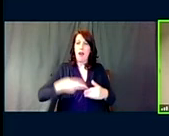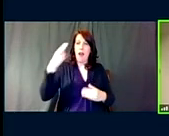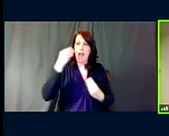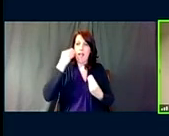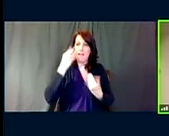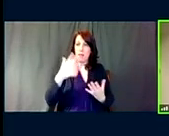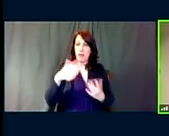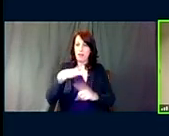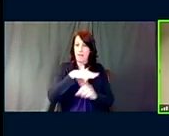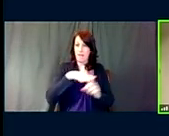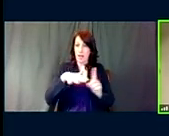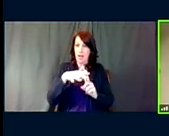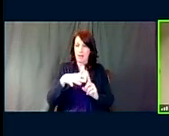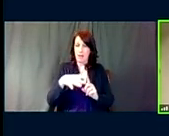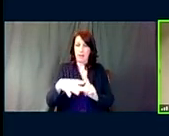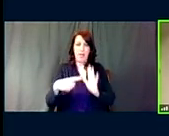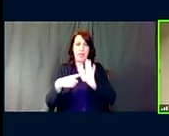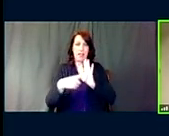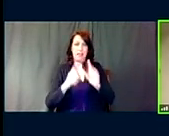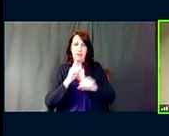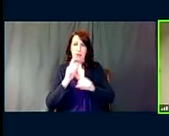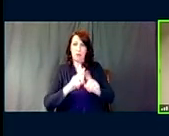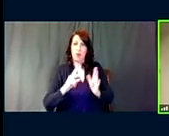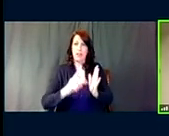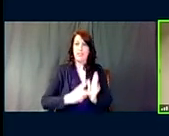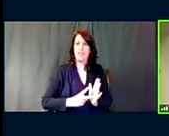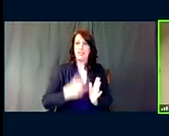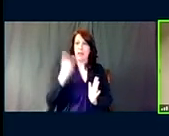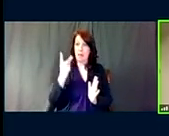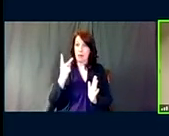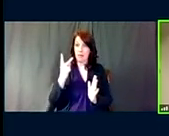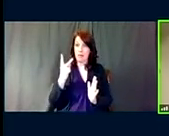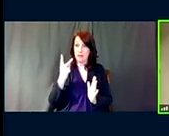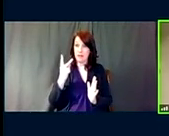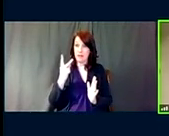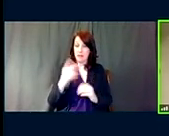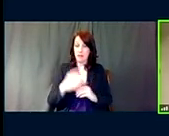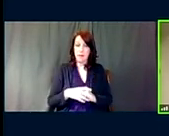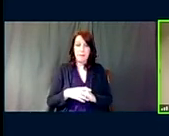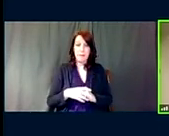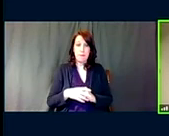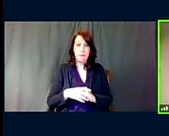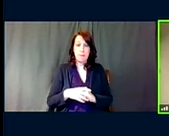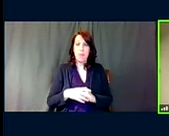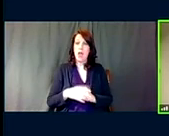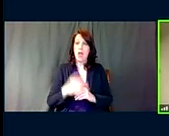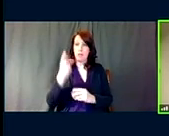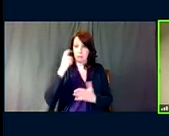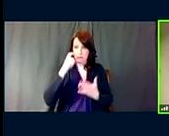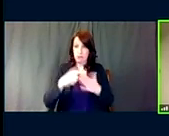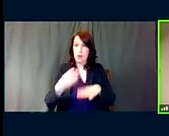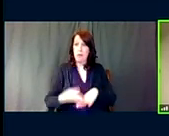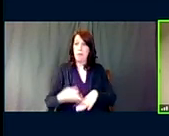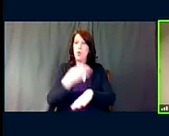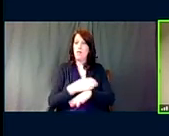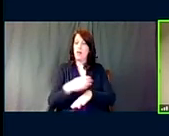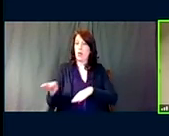EVEN THOUGH IT WAS HIGH INFORMATION ENVIRONMENT, SYMPTOM REPORTING DOUBLED, AND WE ALSO